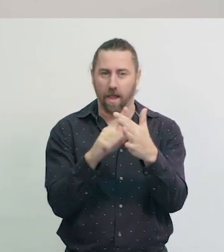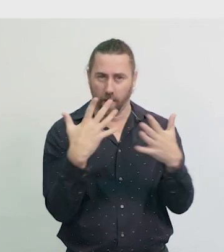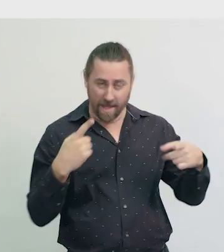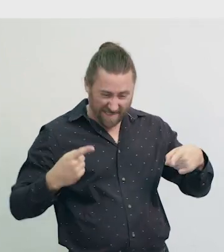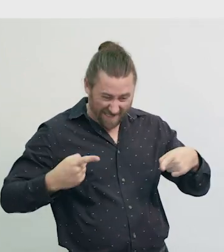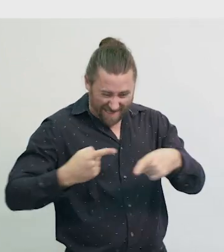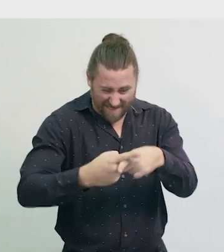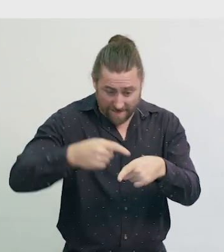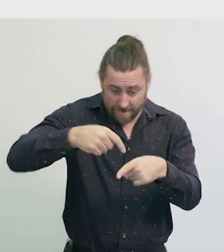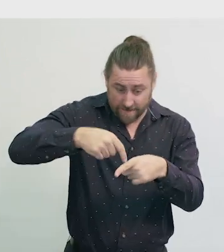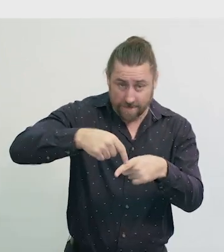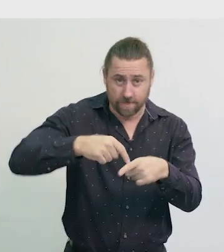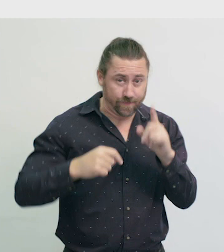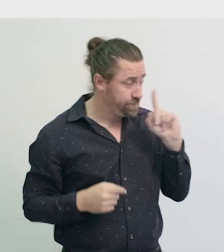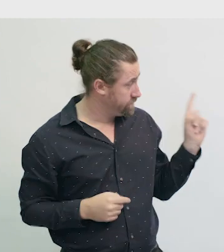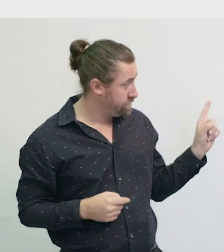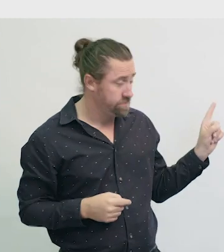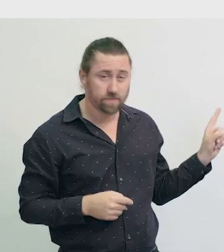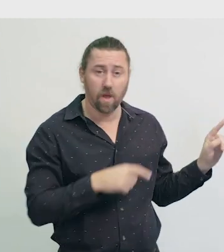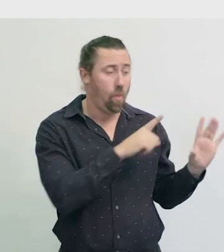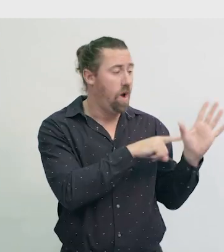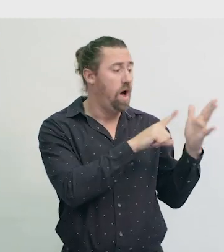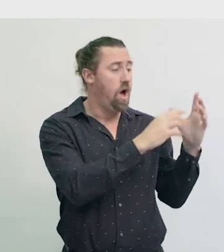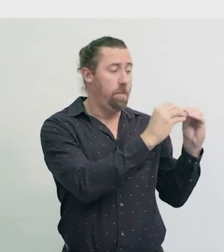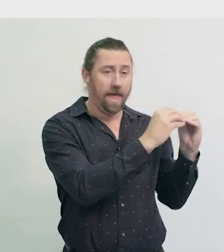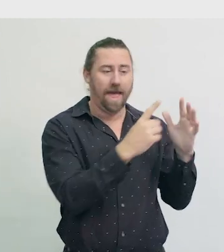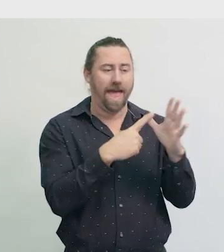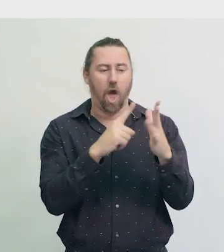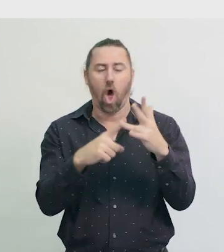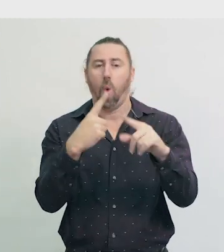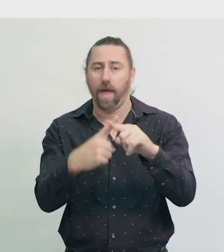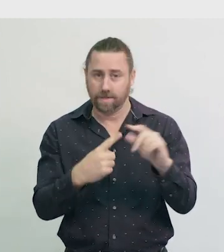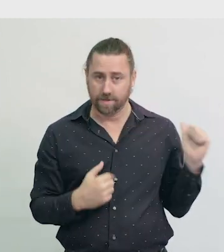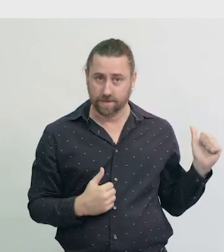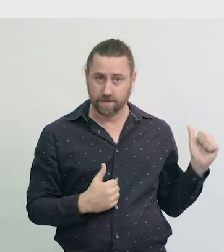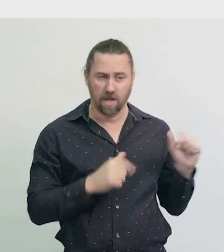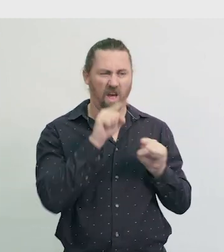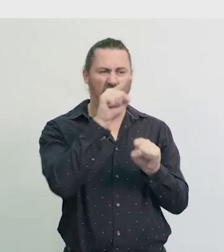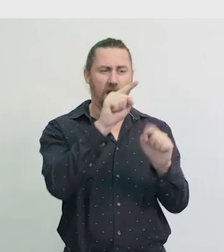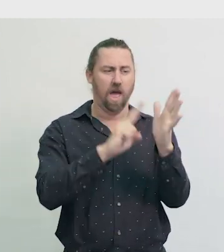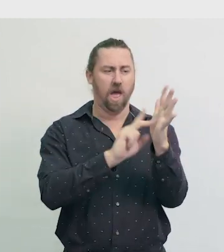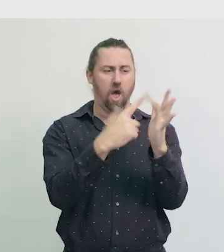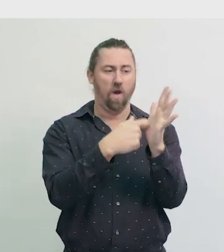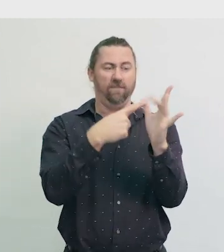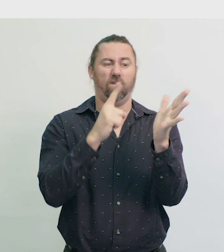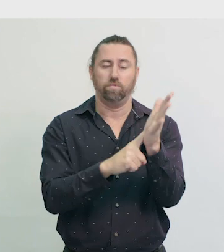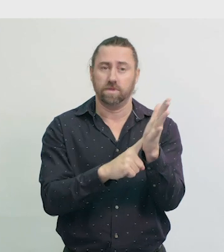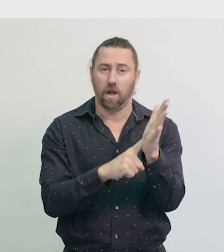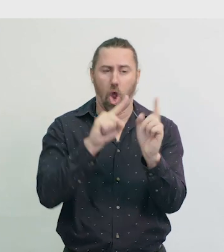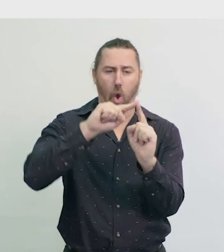In this diagram, angles 'Y-O-B' and 'A-O-X' are called vertically opposite angles.